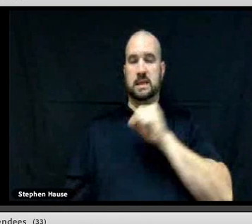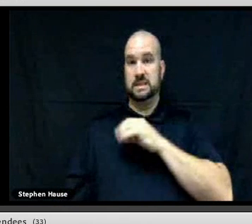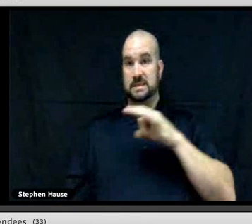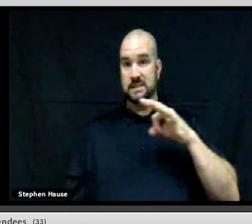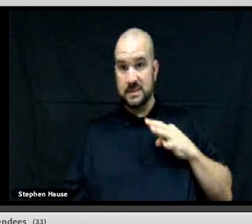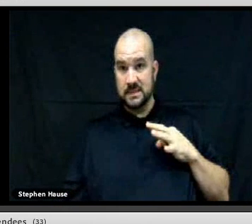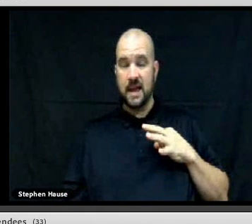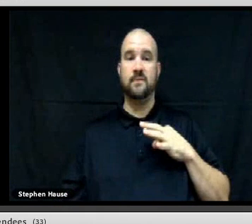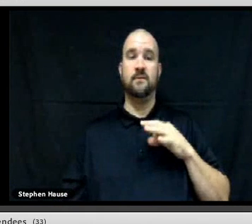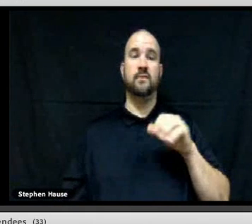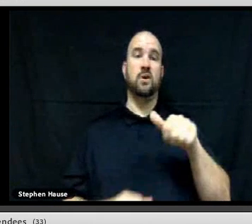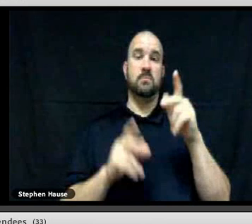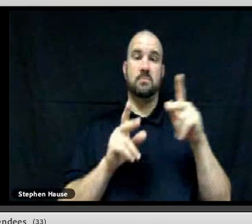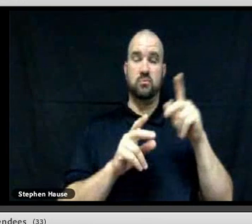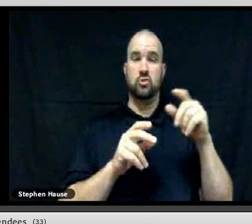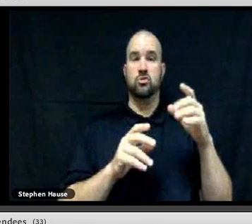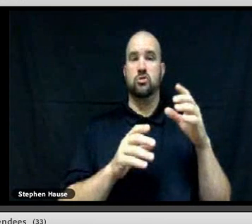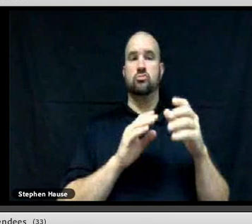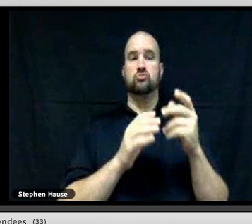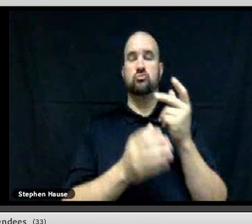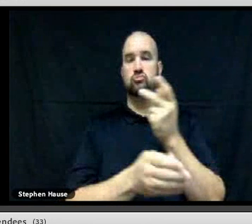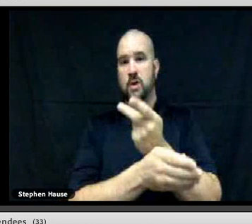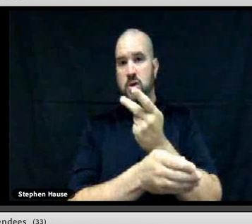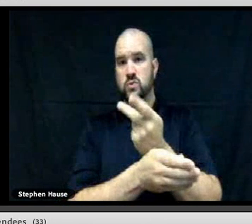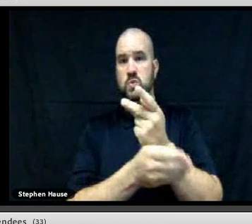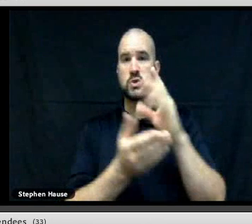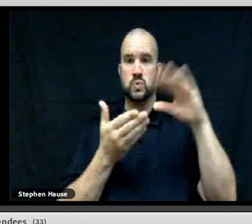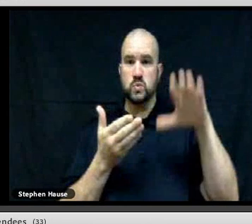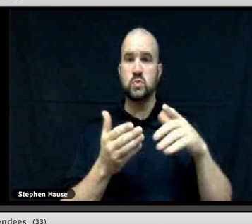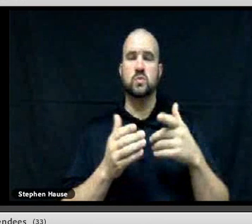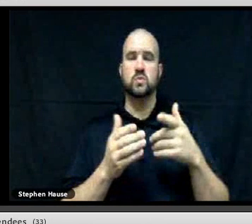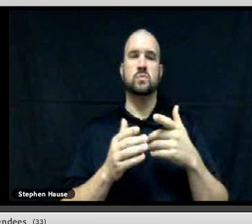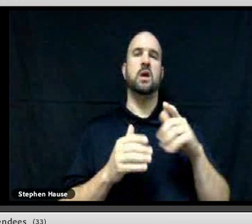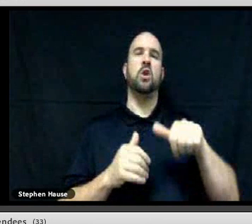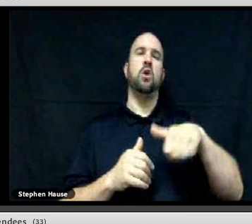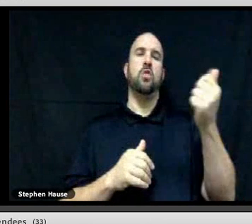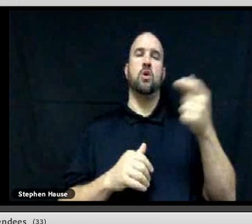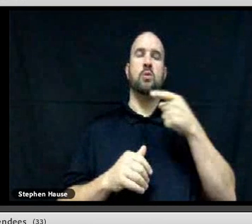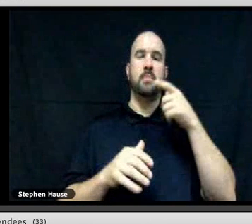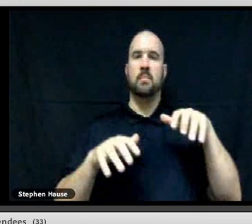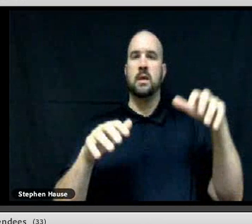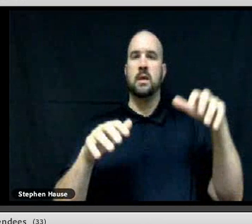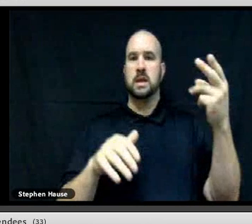and library and information science and public history programs around the country.